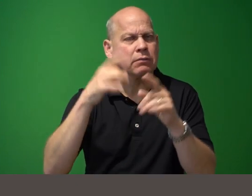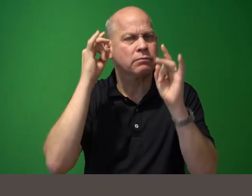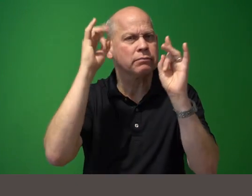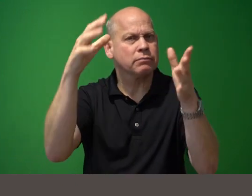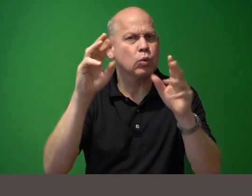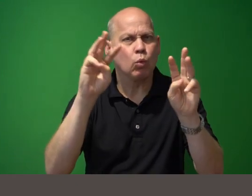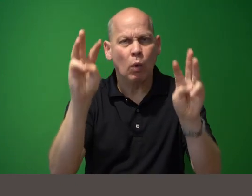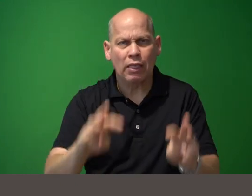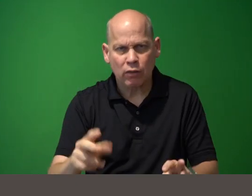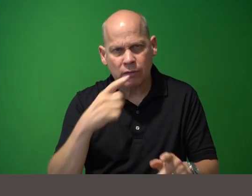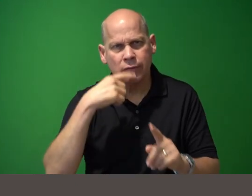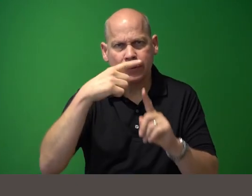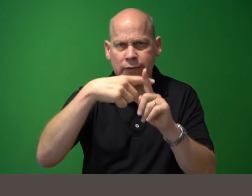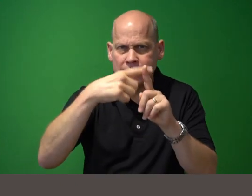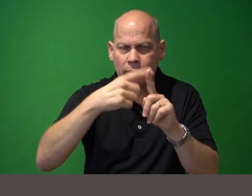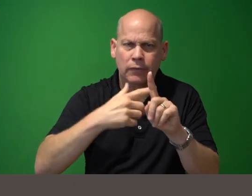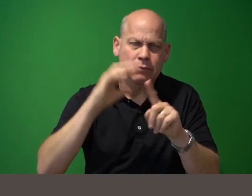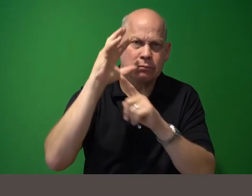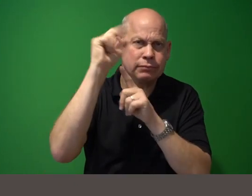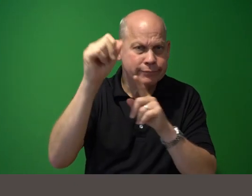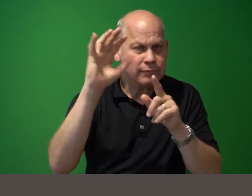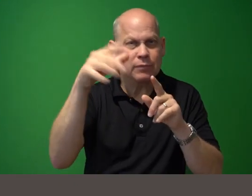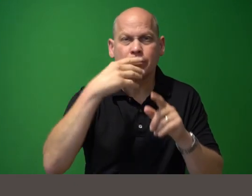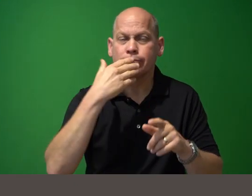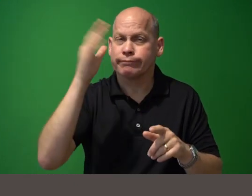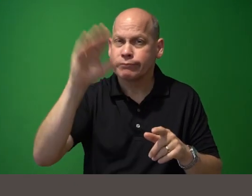breaking temperature records, historical droughts,